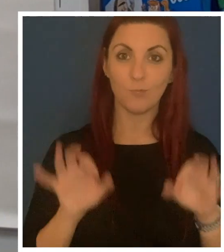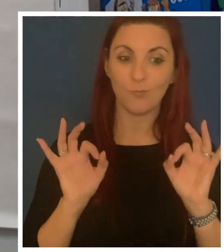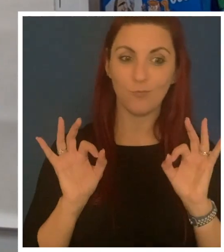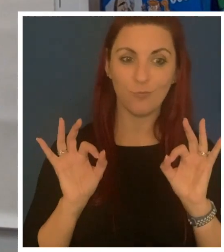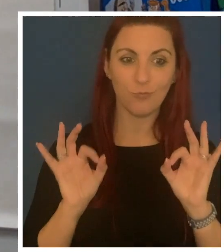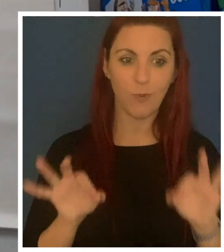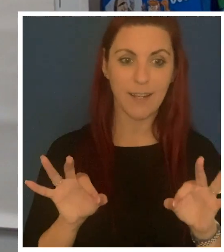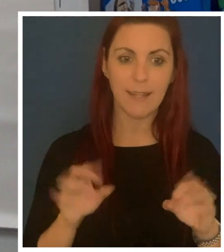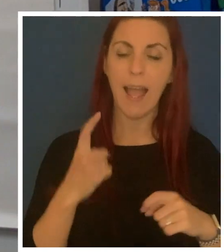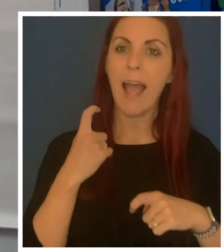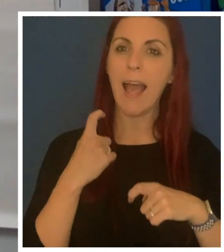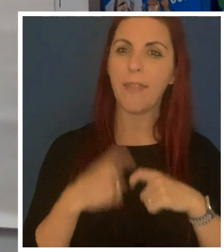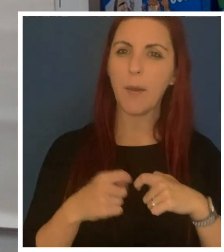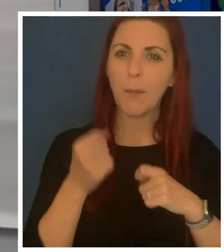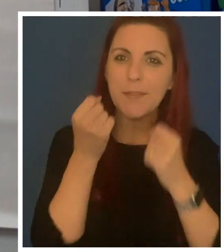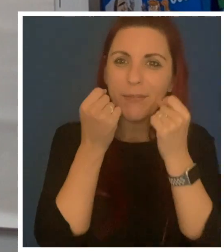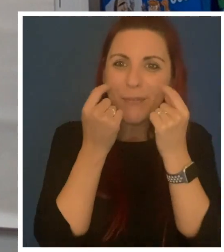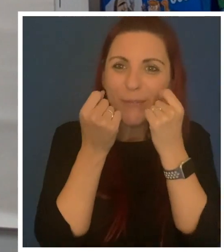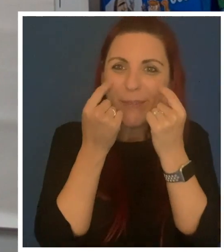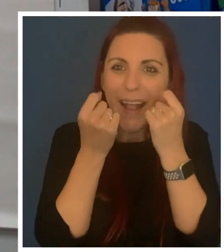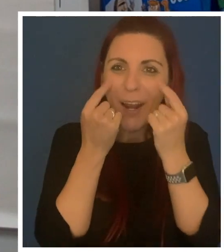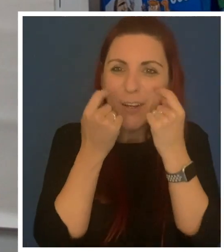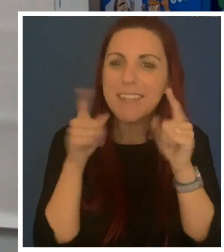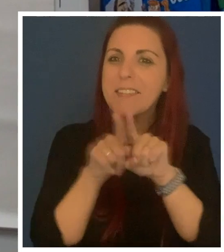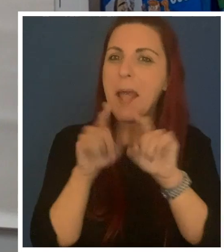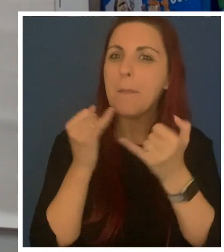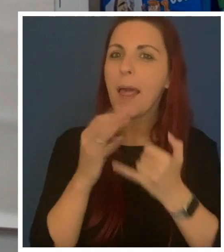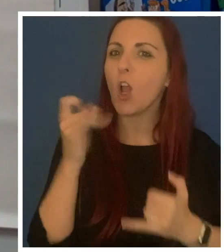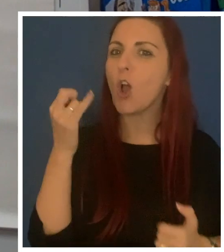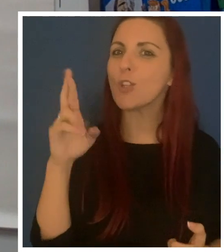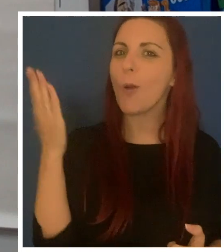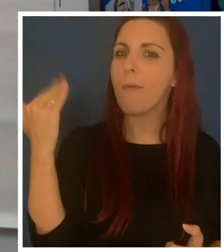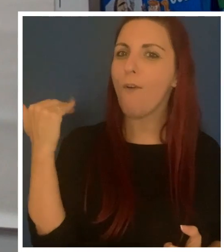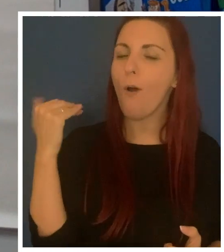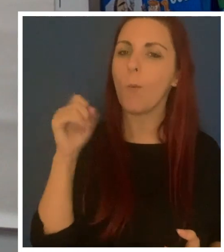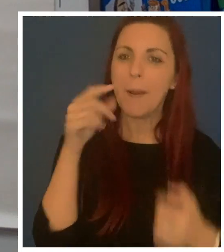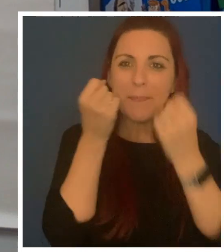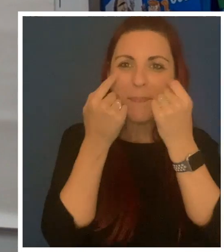And then we put some freckles on Guzzler so we'll put some freckles on Sparkie as well.